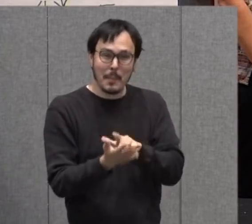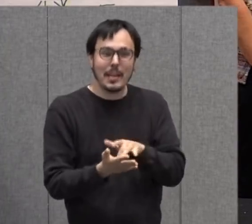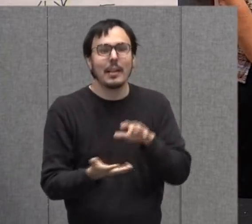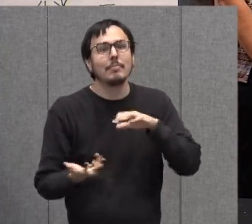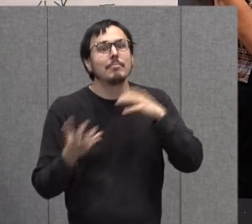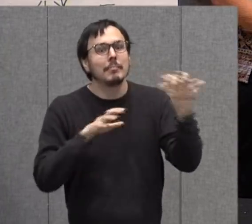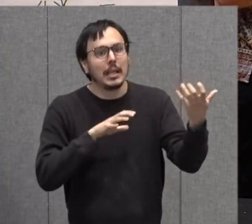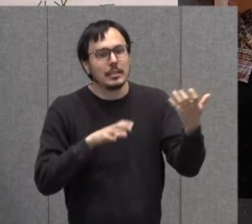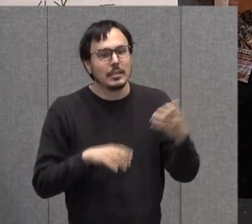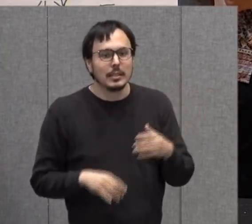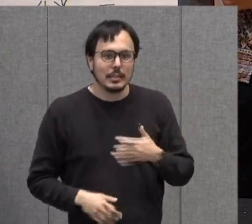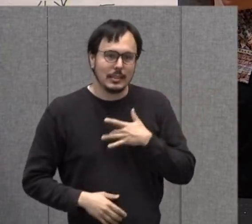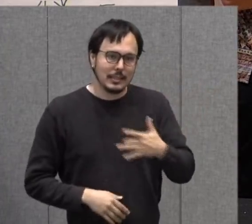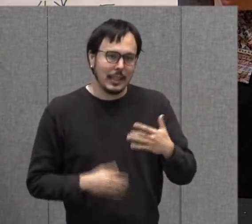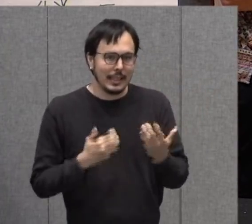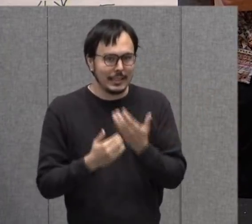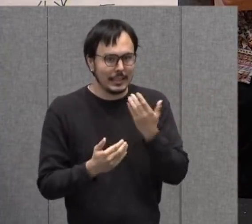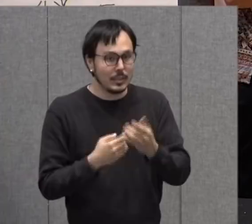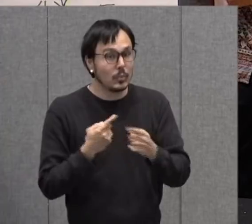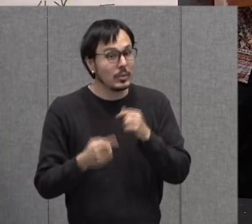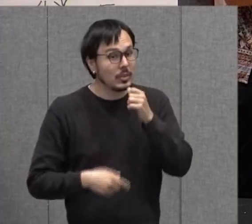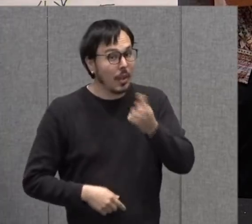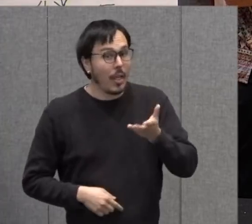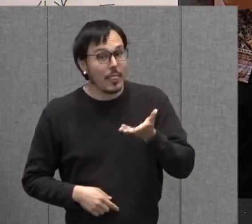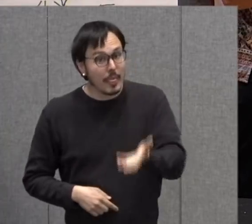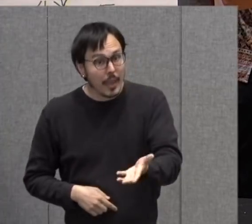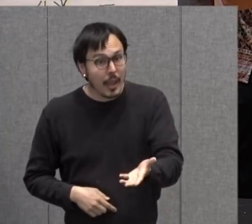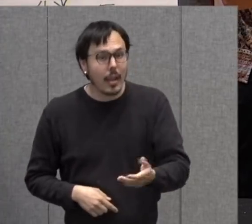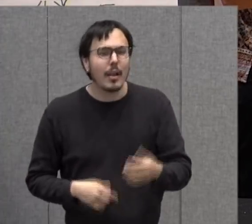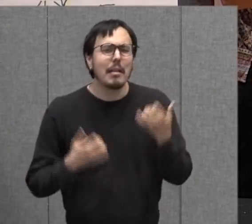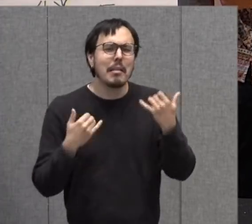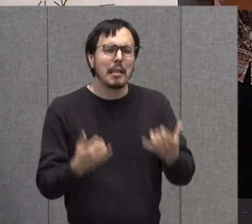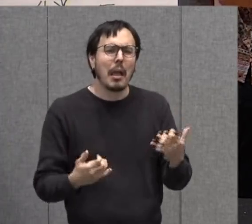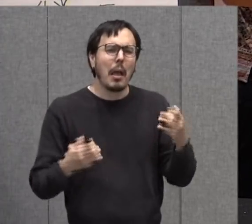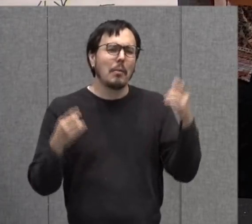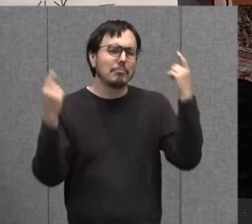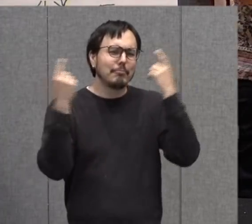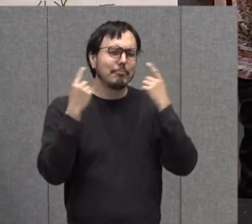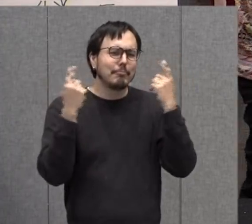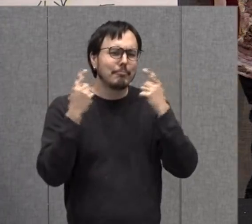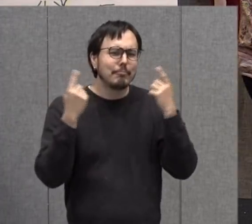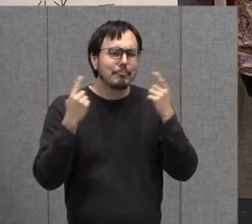'cause it's so much easier when it's not there. But then we have to in our minds think about,